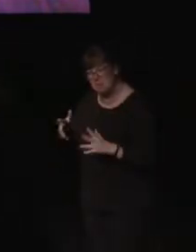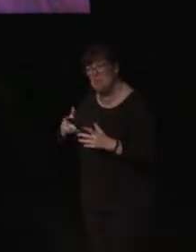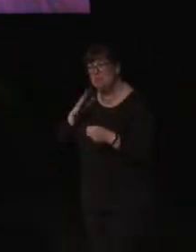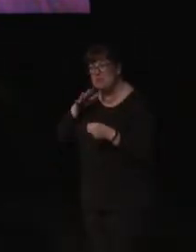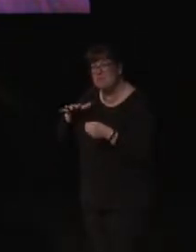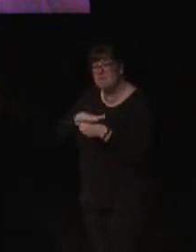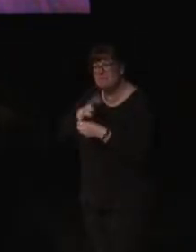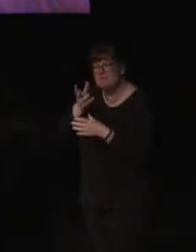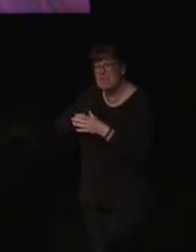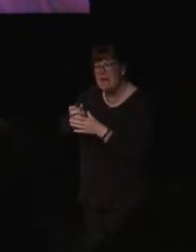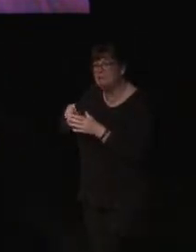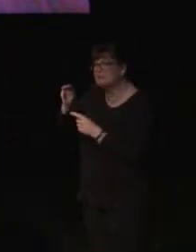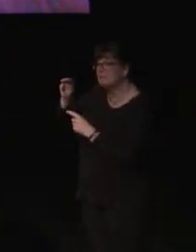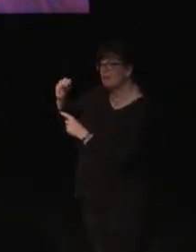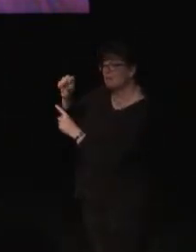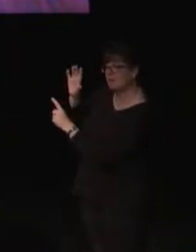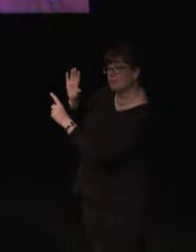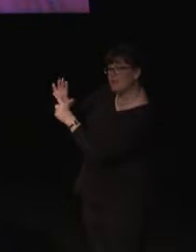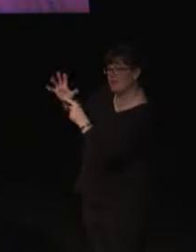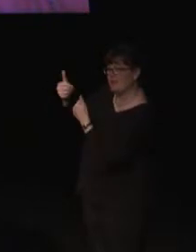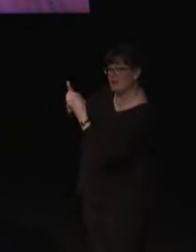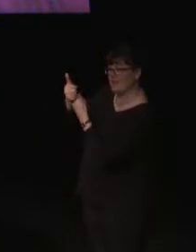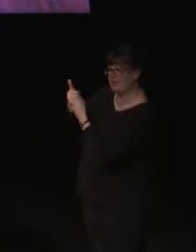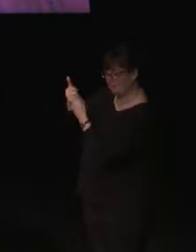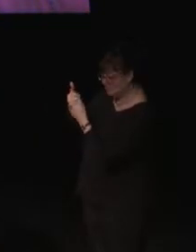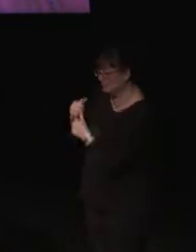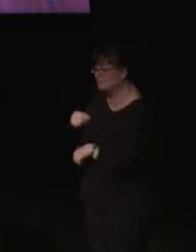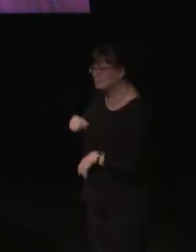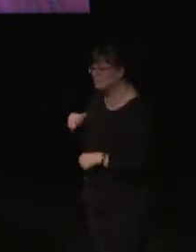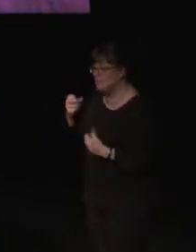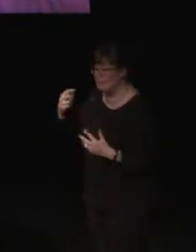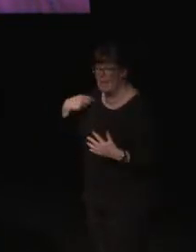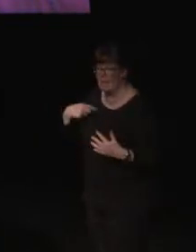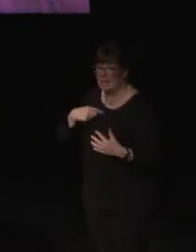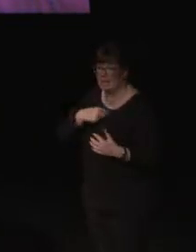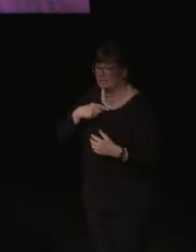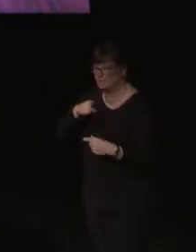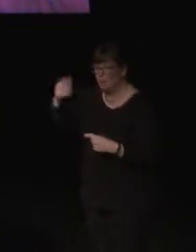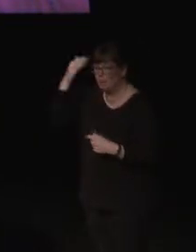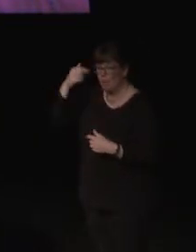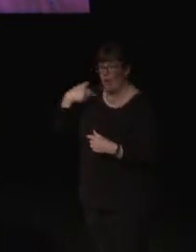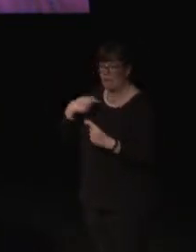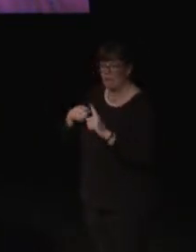in Microsoft's games store. Many folks know us from the work we do in Xbox, Xbox Live,